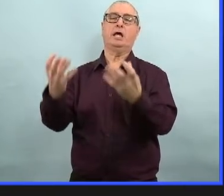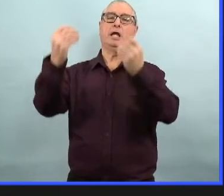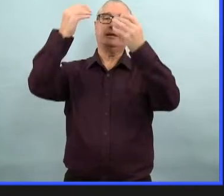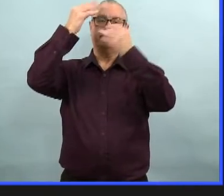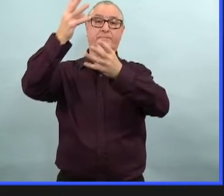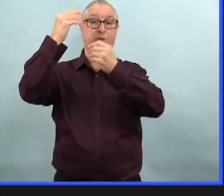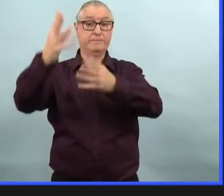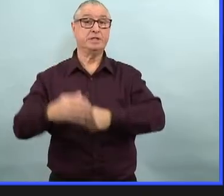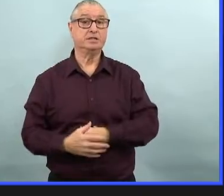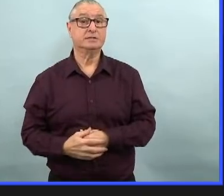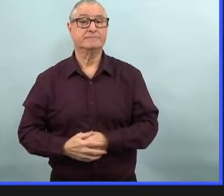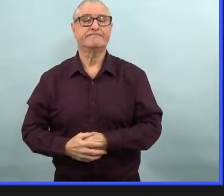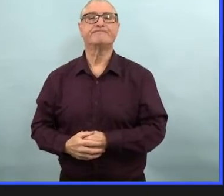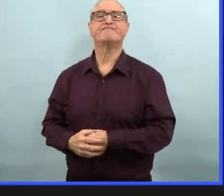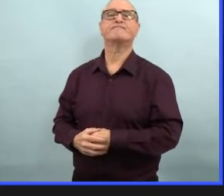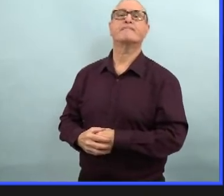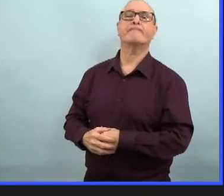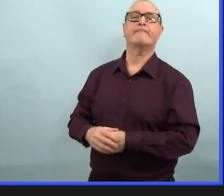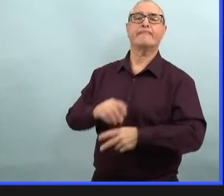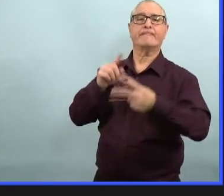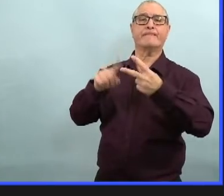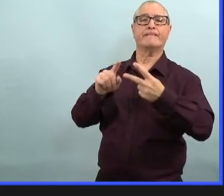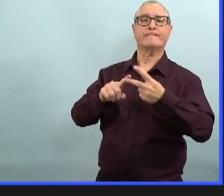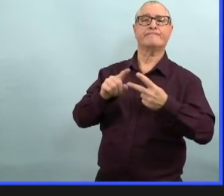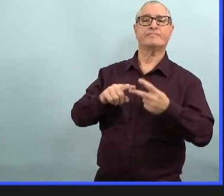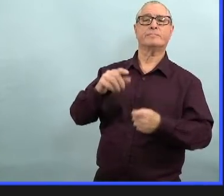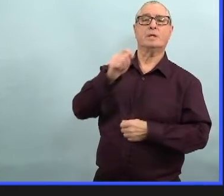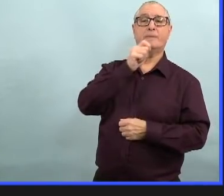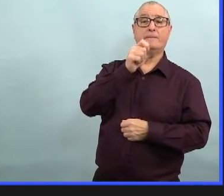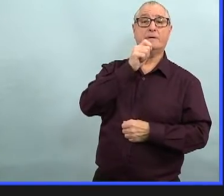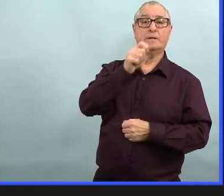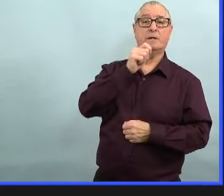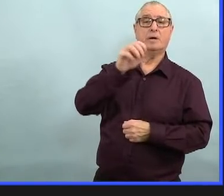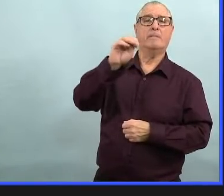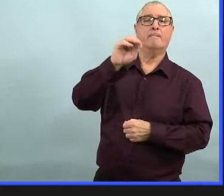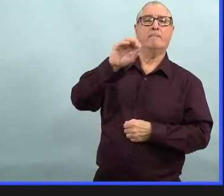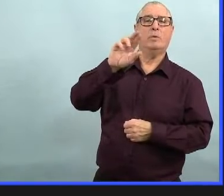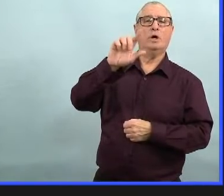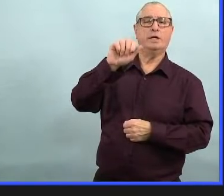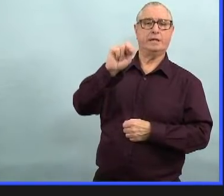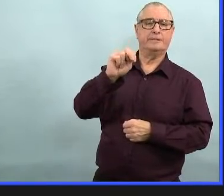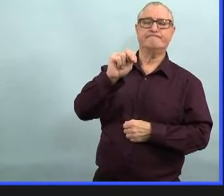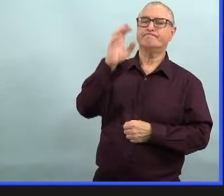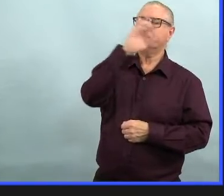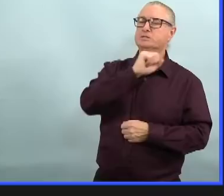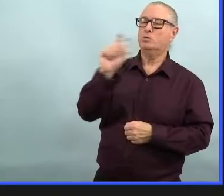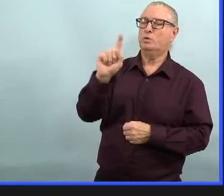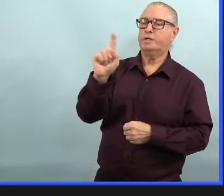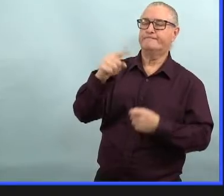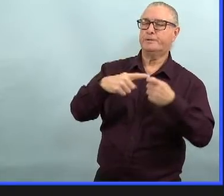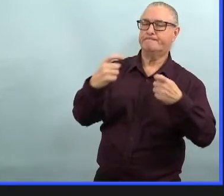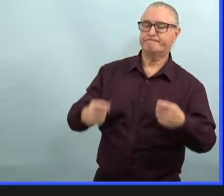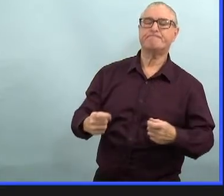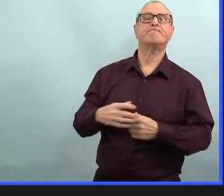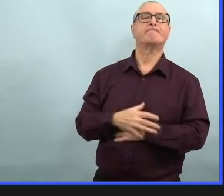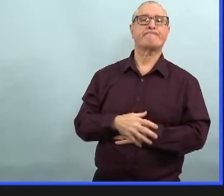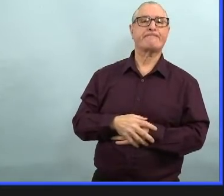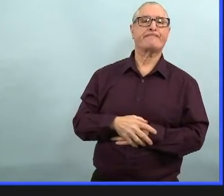i was speaking to you some folks from the manitoba child care association and they were telling me that they felt pretty blindsided by the uh recent announcement to